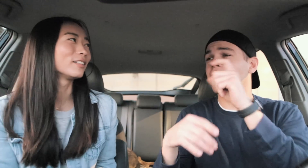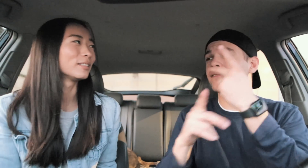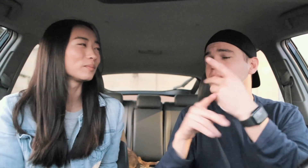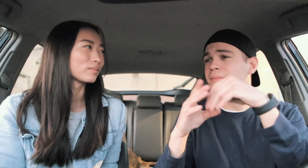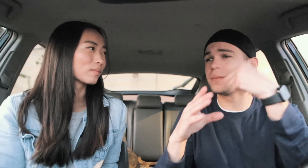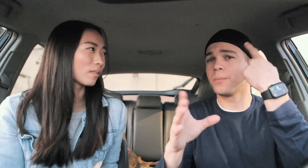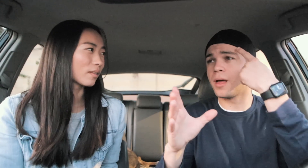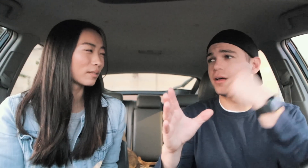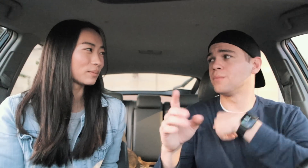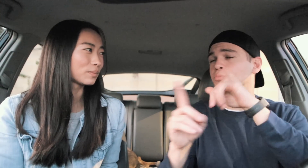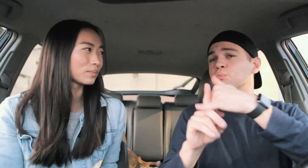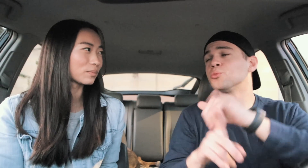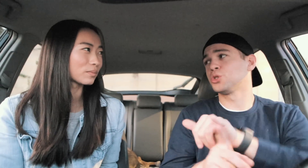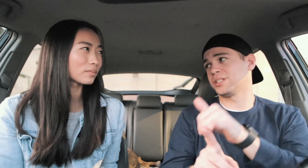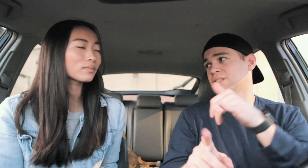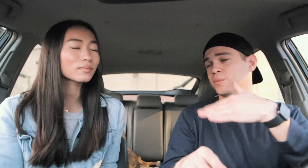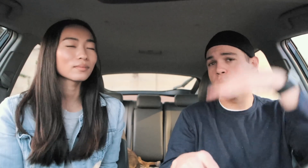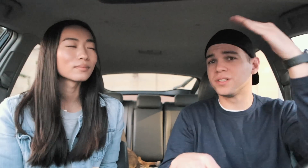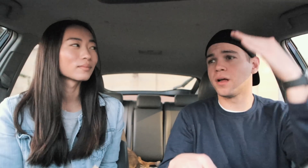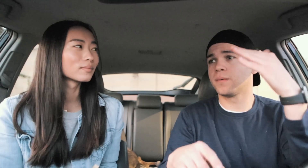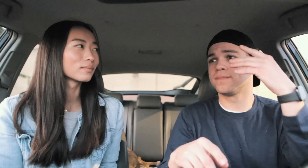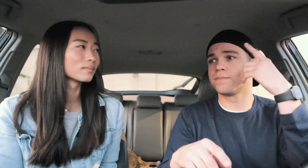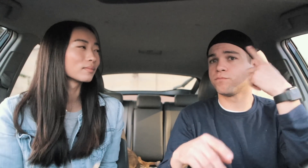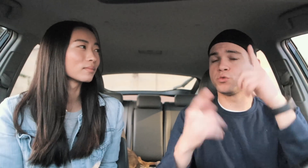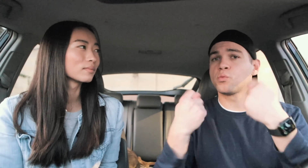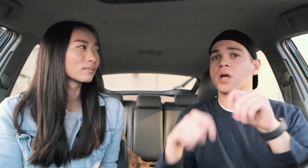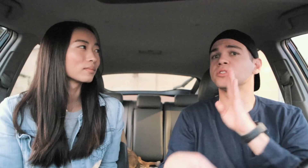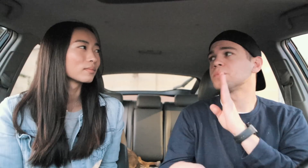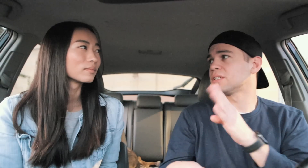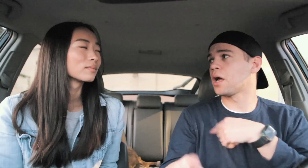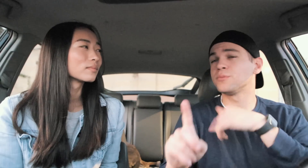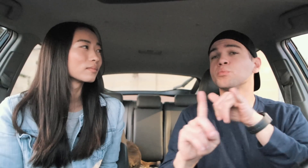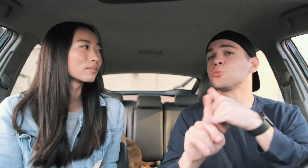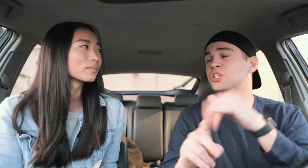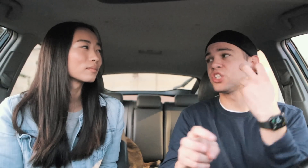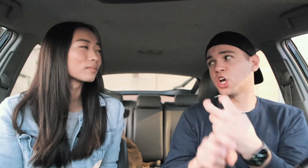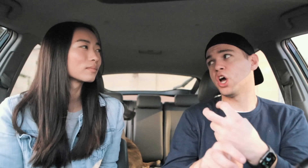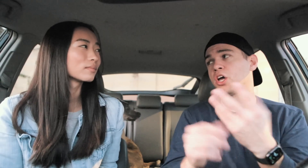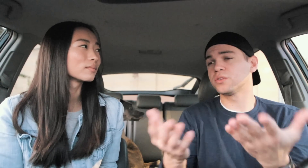you have to keep in mind that I was bullied growing up for trying to speak. I was bullied hard so